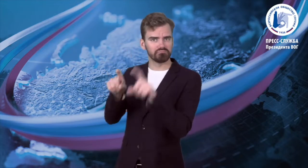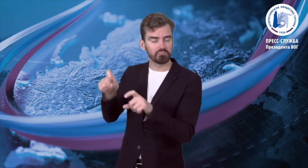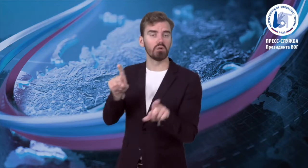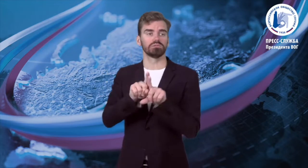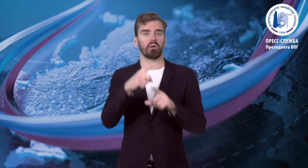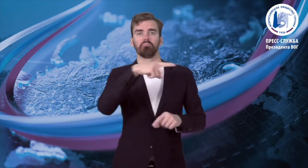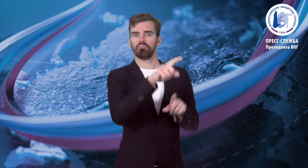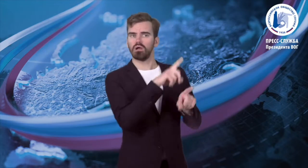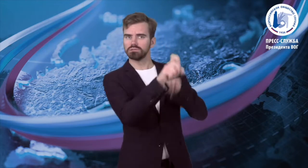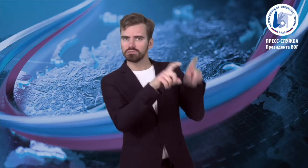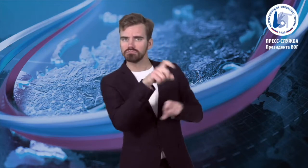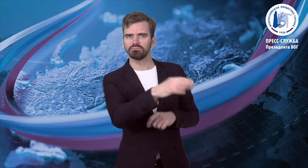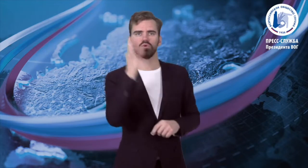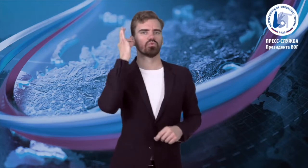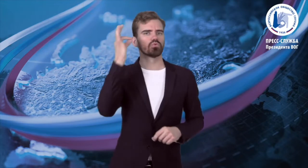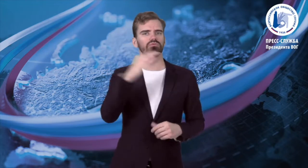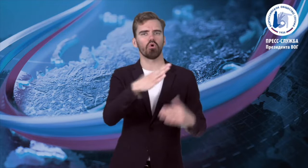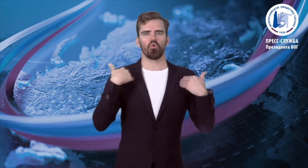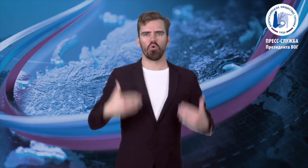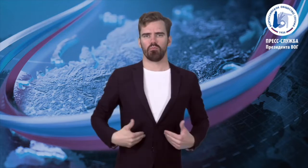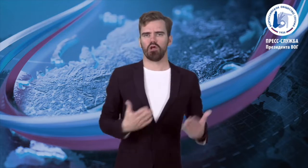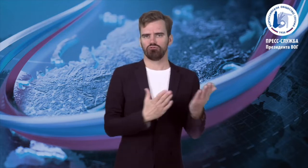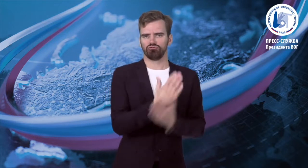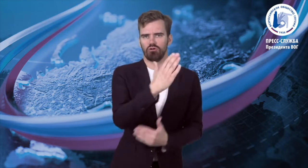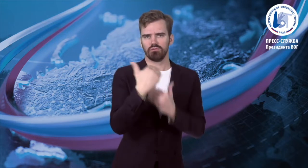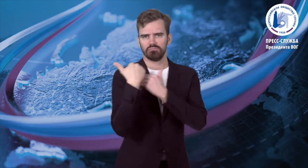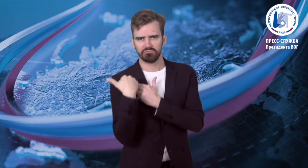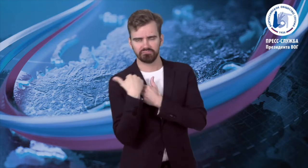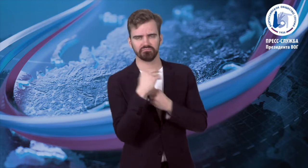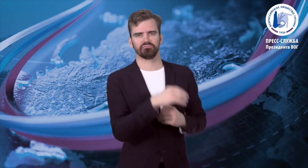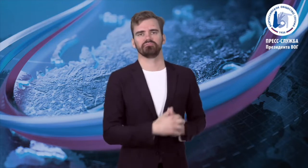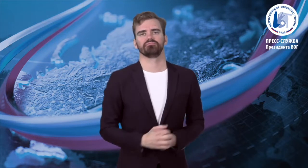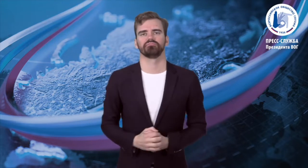Commissioner for Human Rights in the Tambov Region.